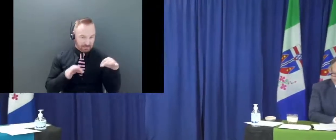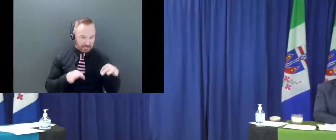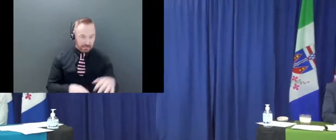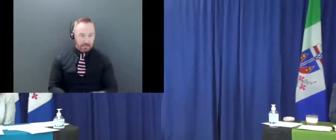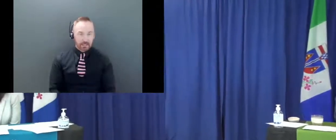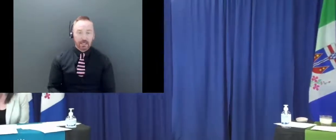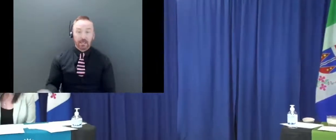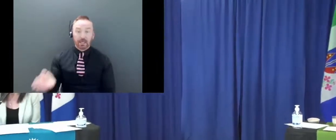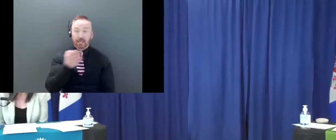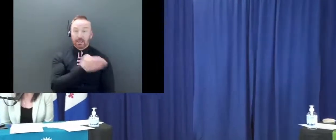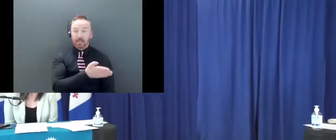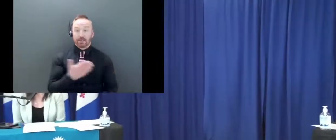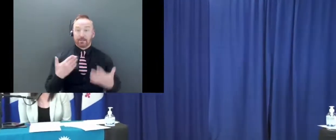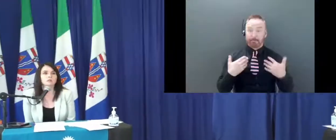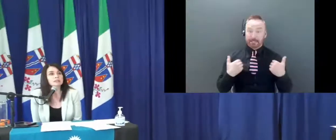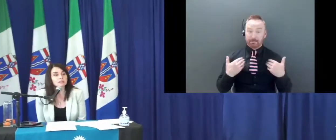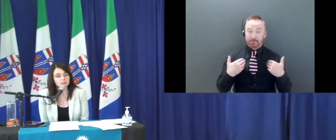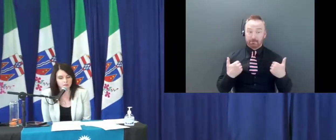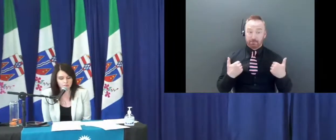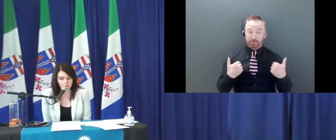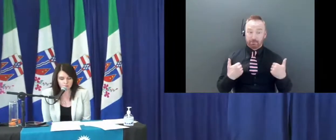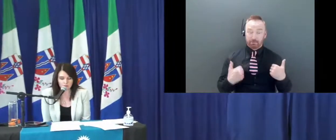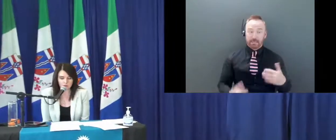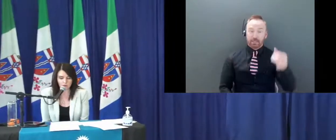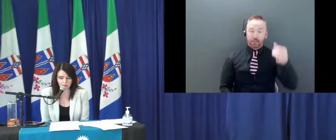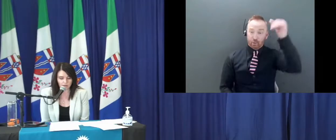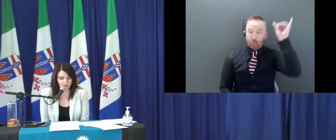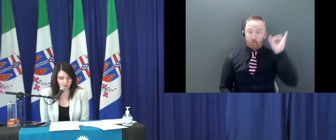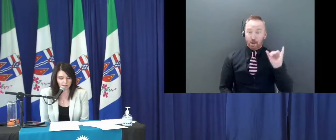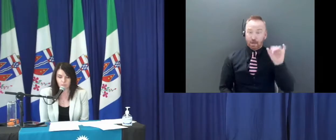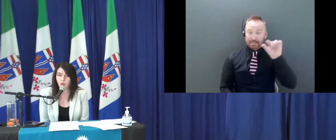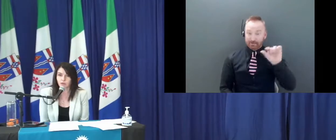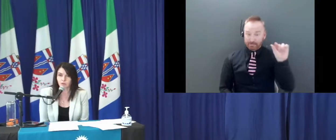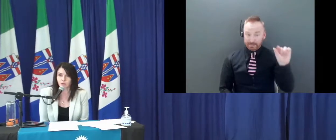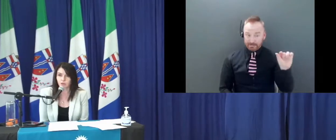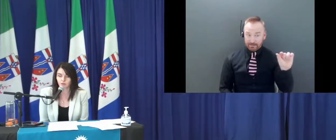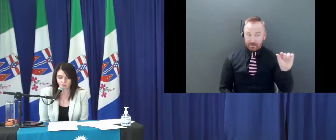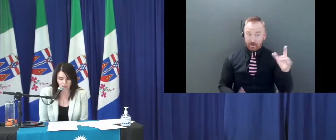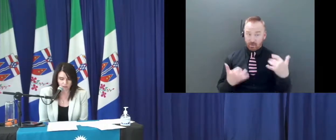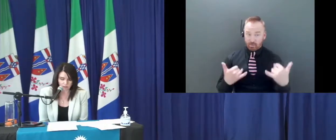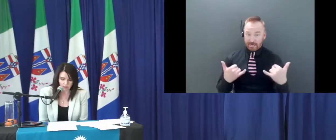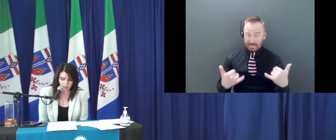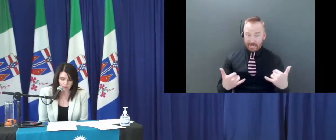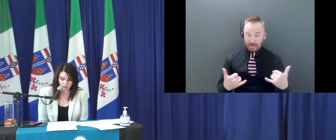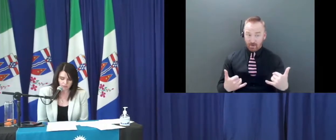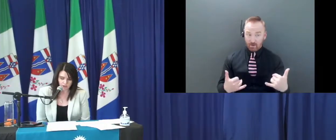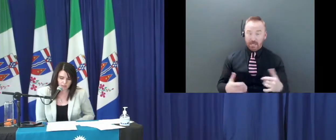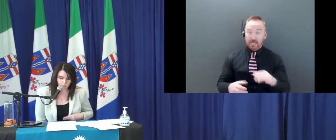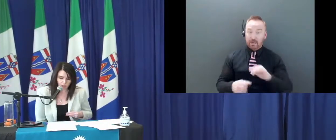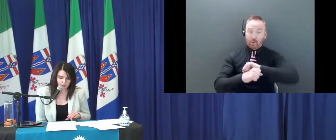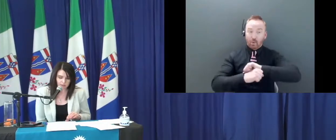I'll start. Yukon Government currently does not have any mandatory COVID-19